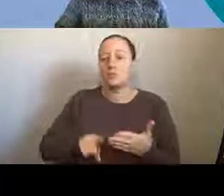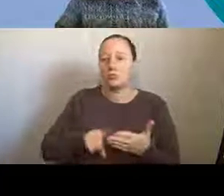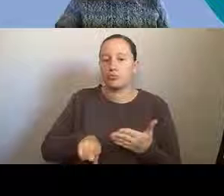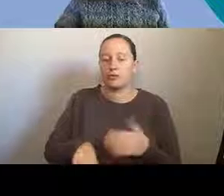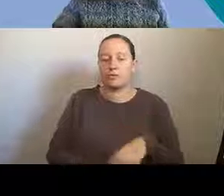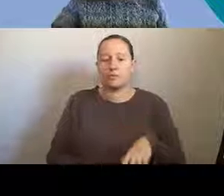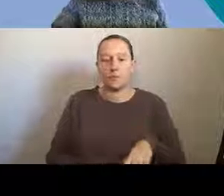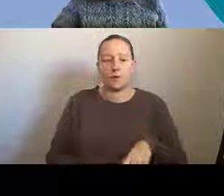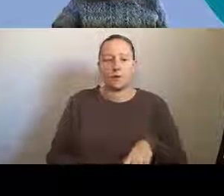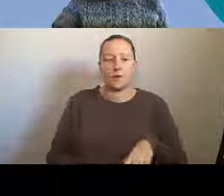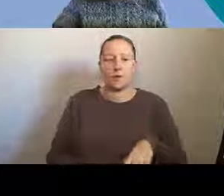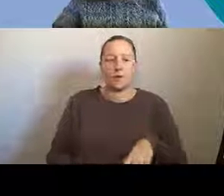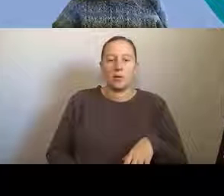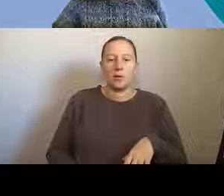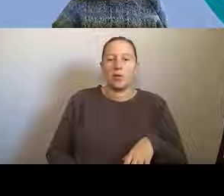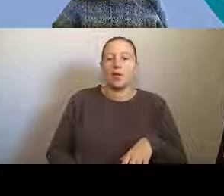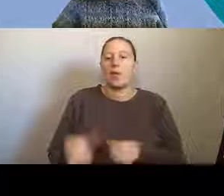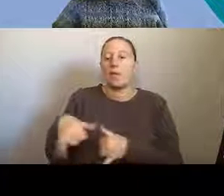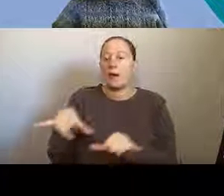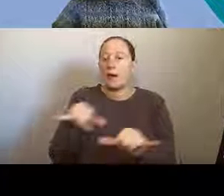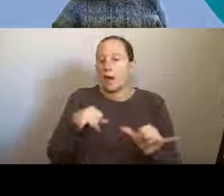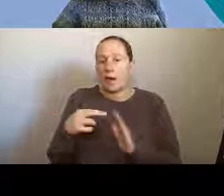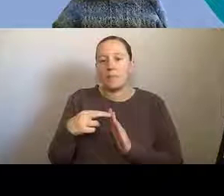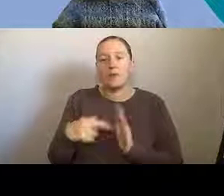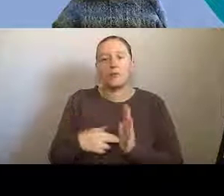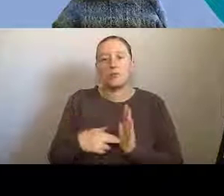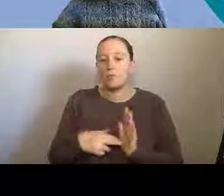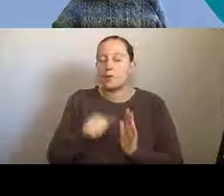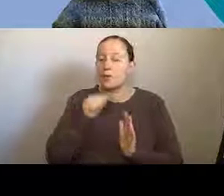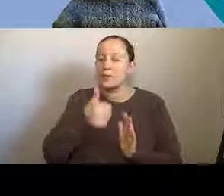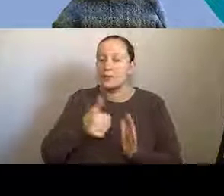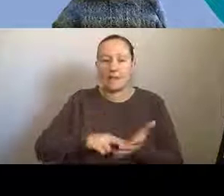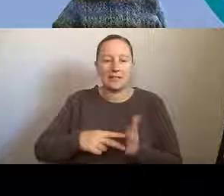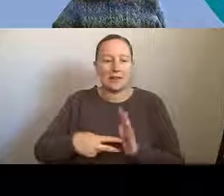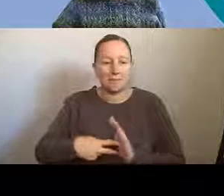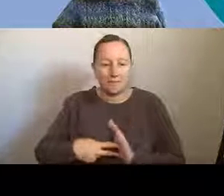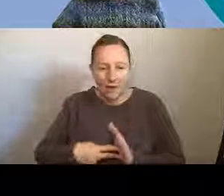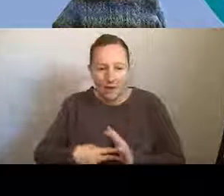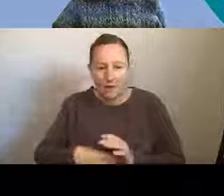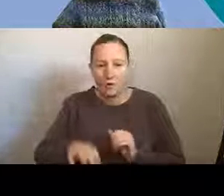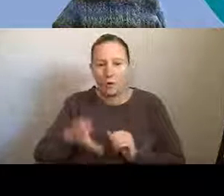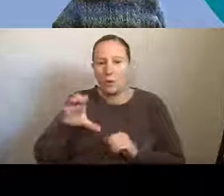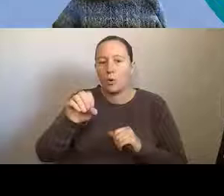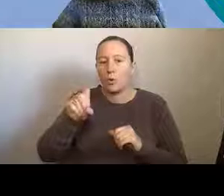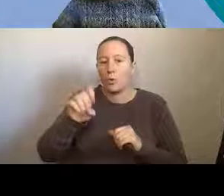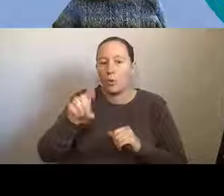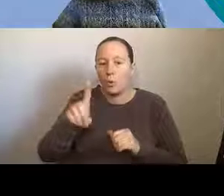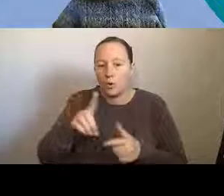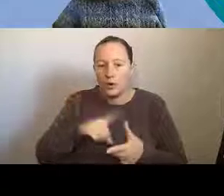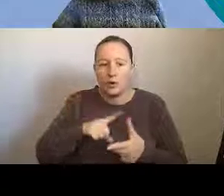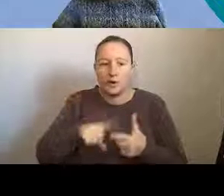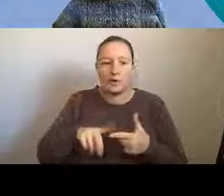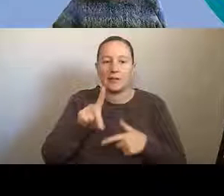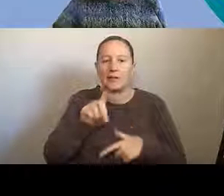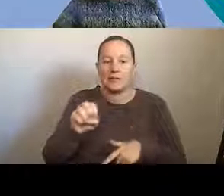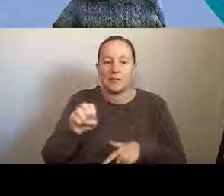The common rule does not define these other associated terms like coded, de-identified or anonymized.